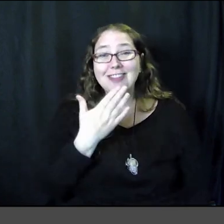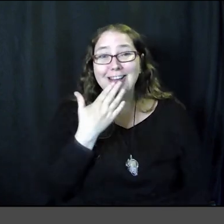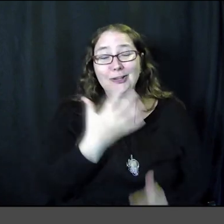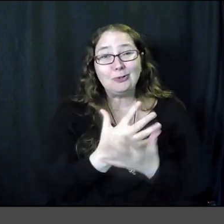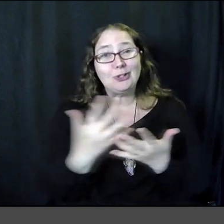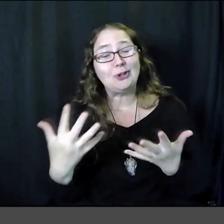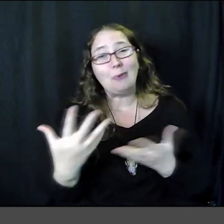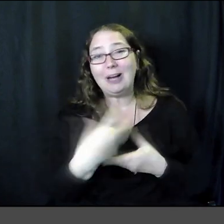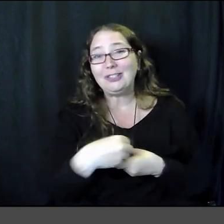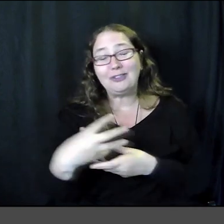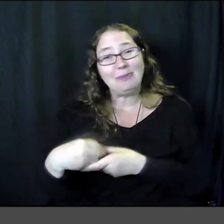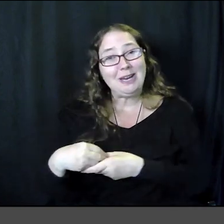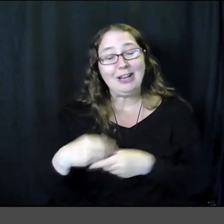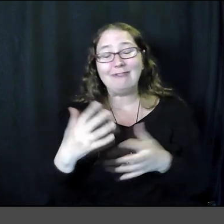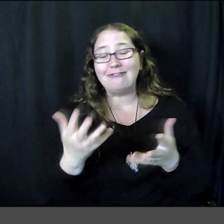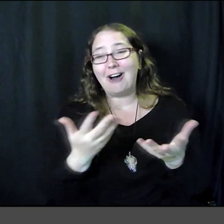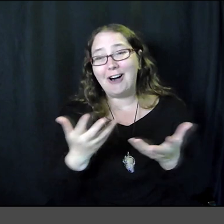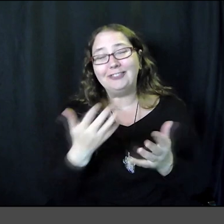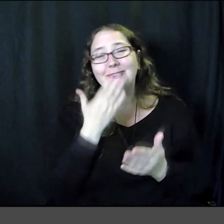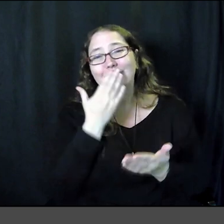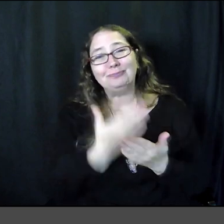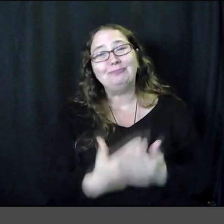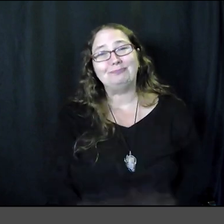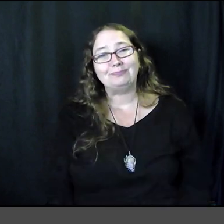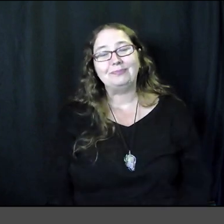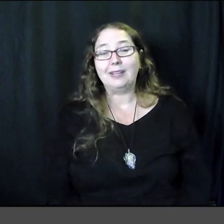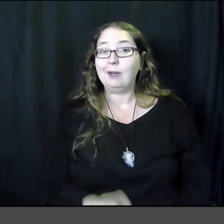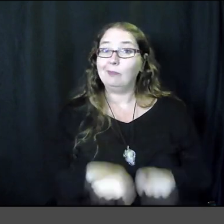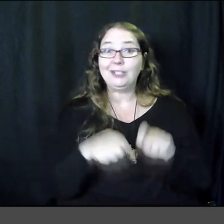BUT TO CONCLUDE, I'D LIKE TO ASK EACH OF YOU FIRST JUAN FELIPE